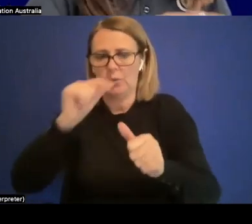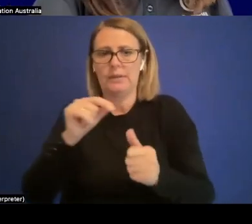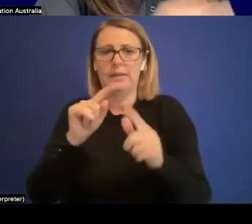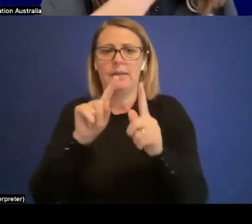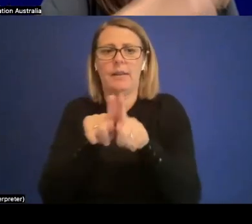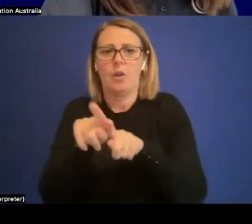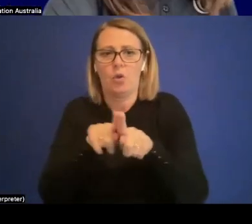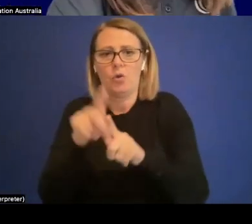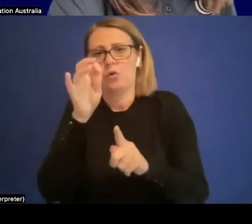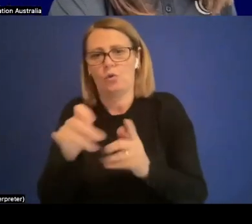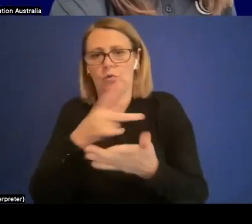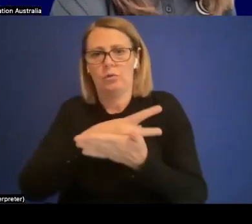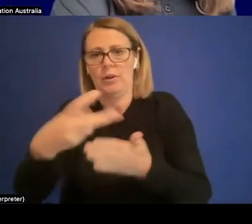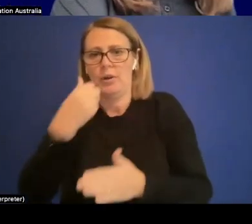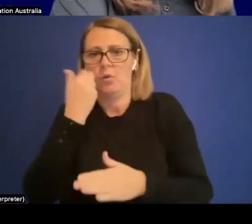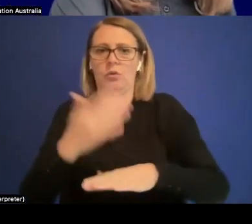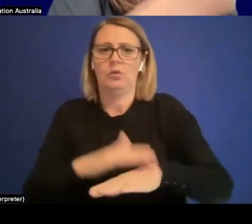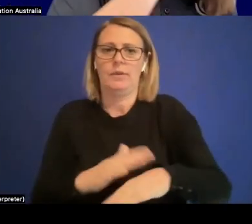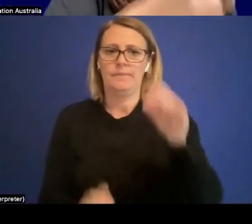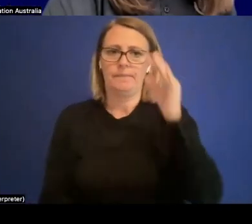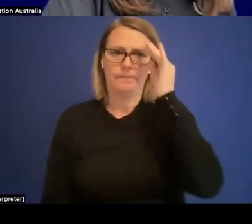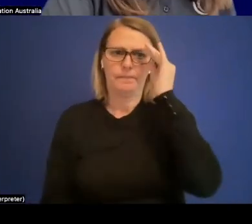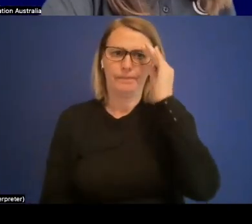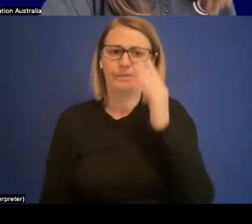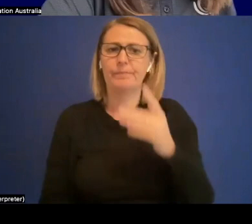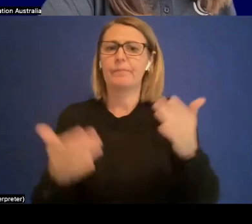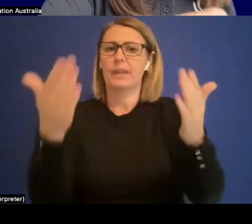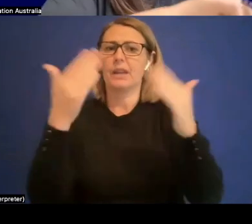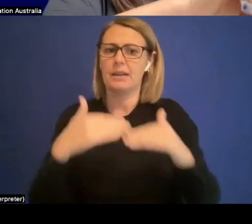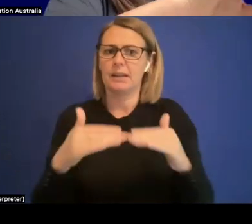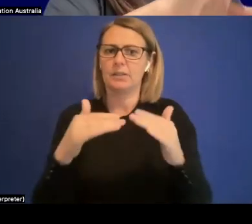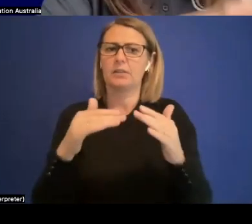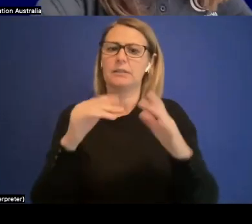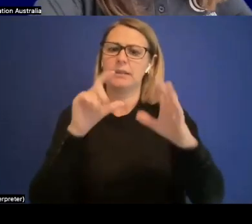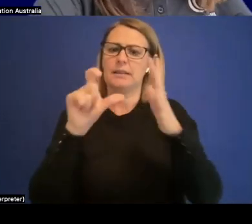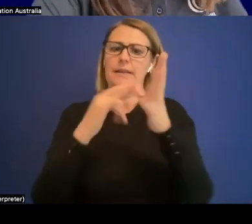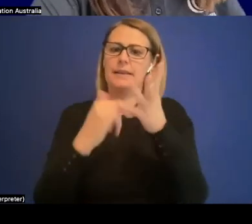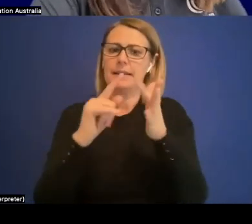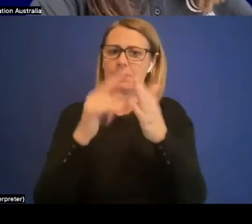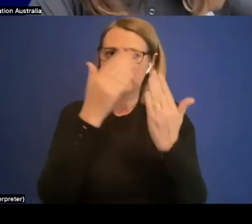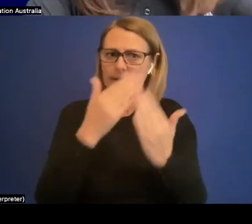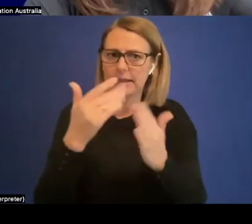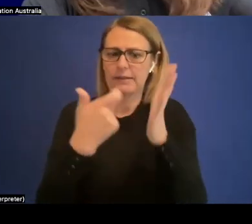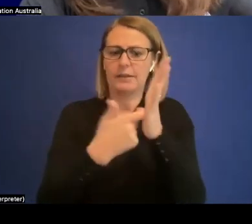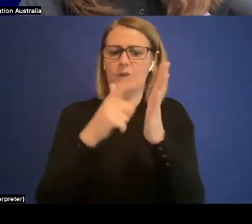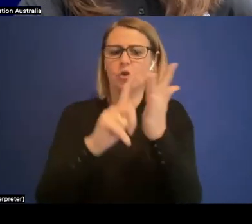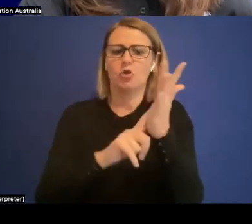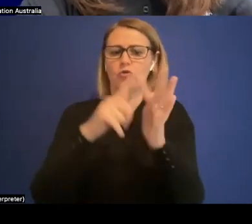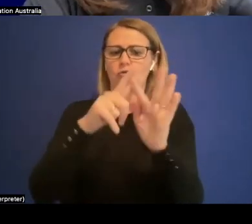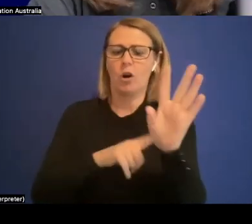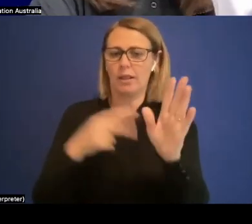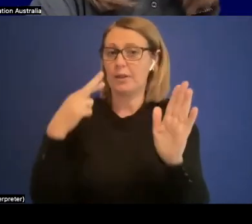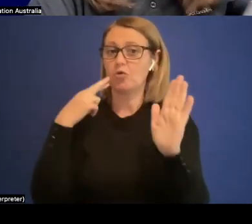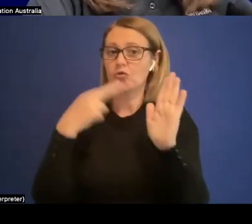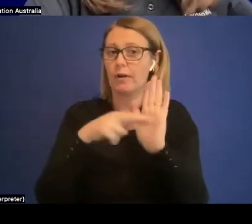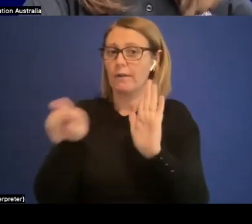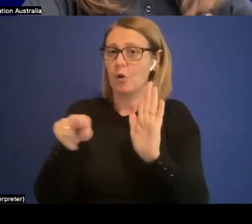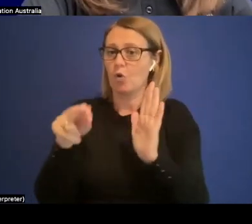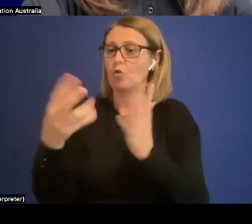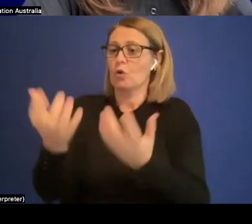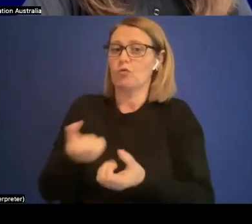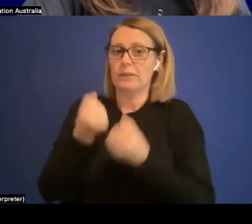The next case discussion is Riley, and the referral came in to help Riley use their